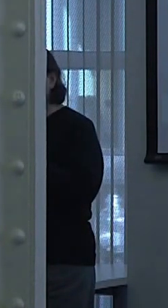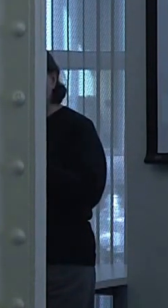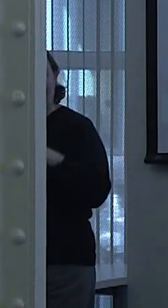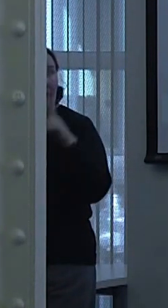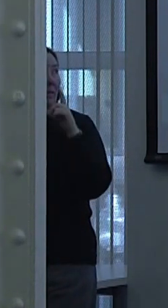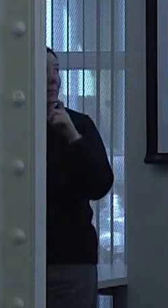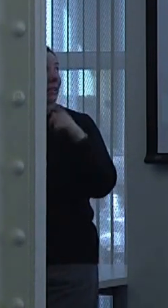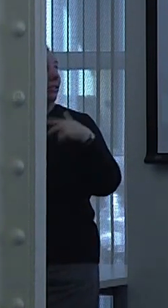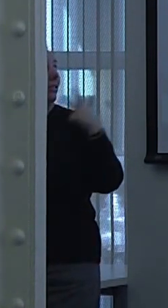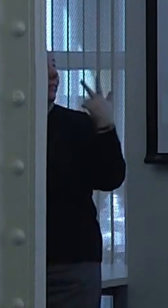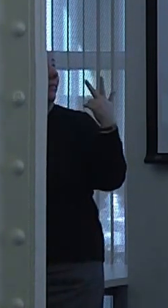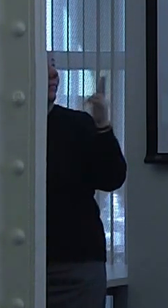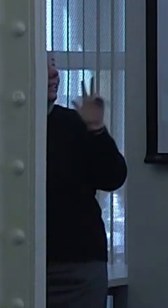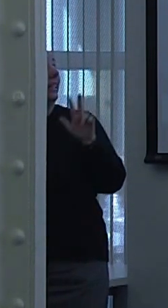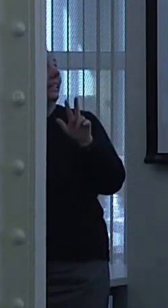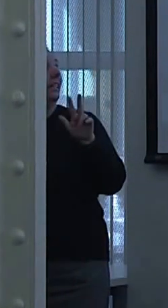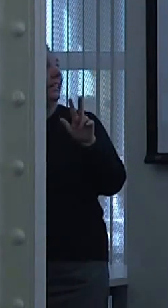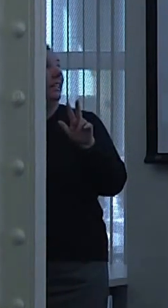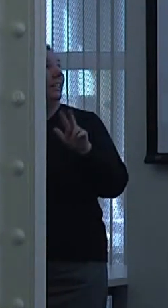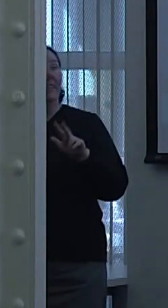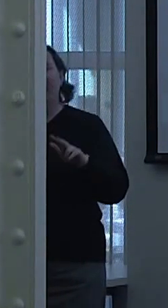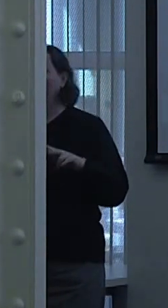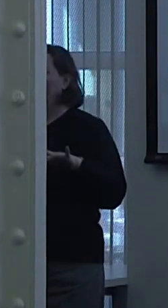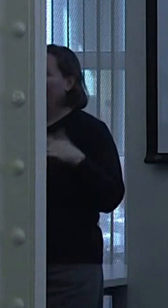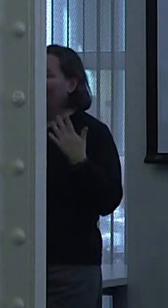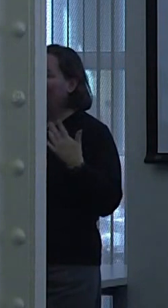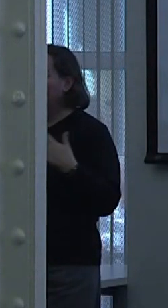of three layers in Brown movement,